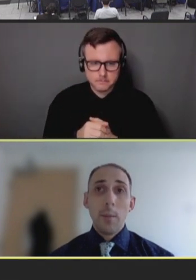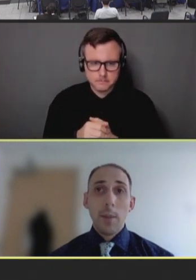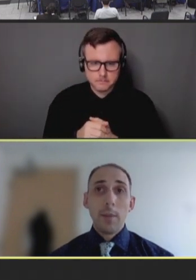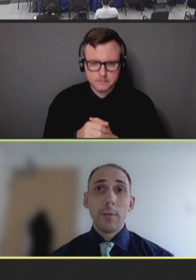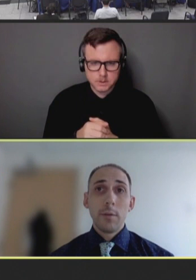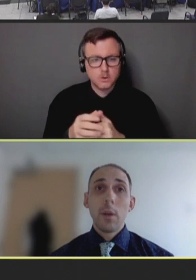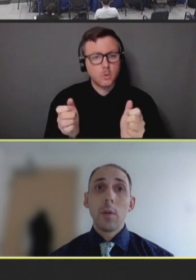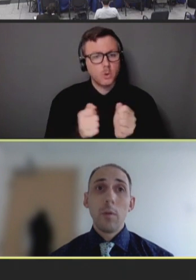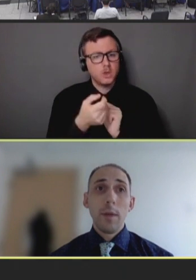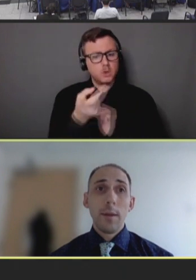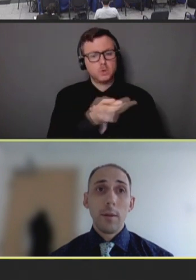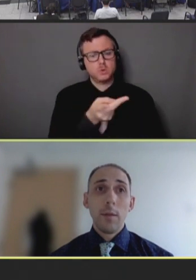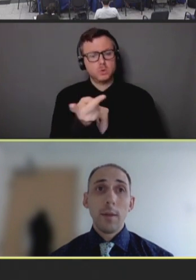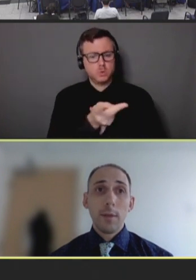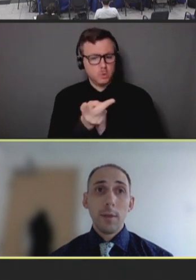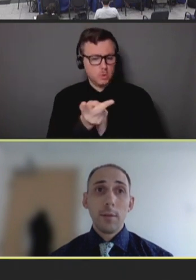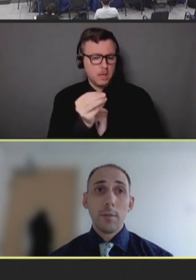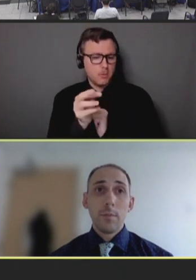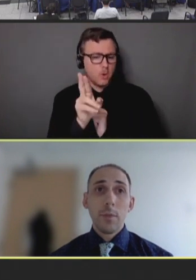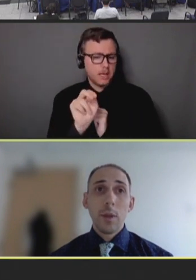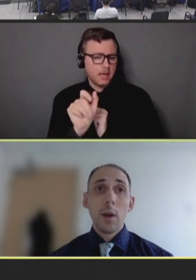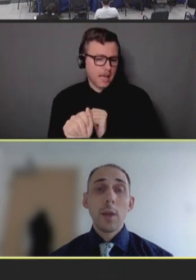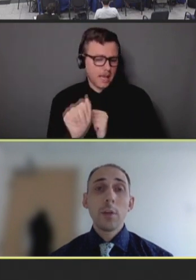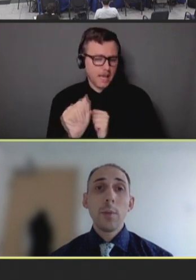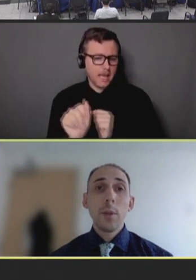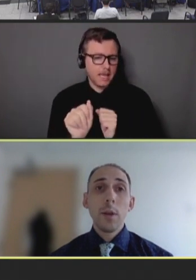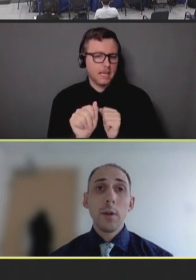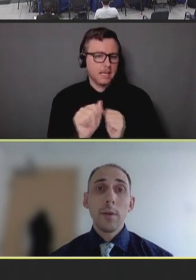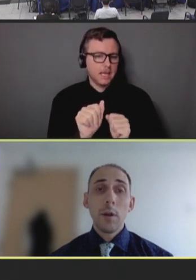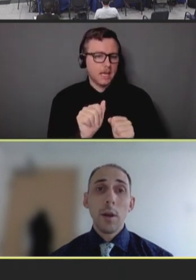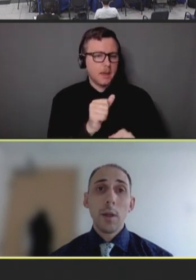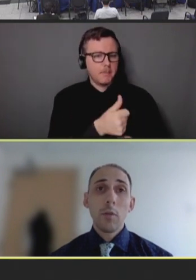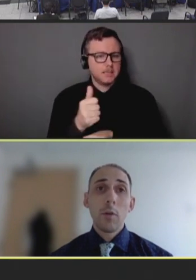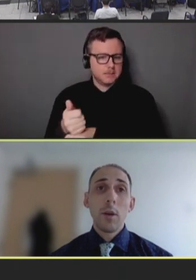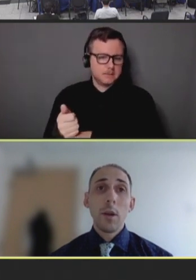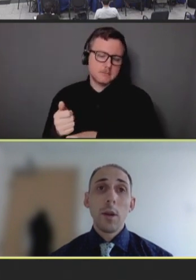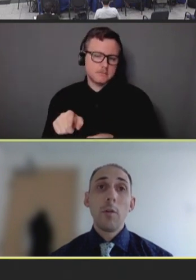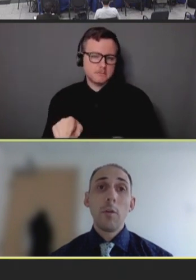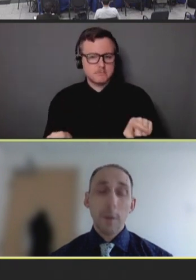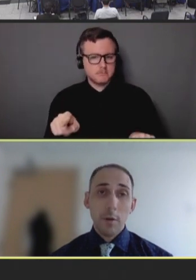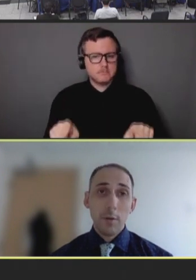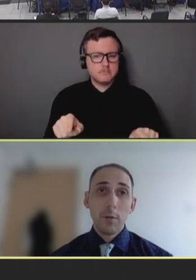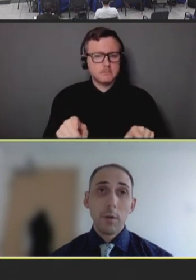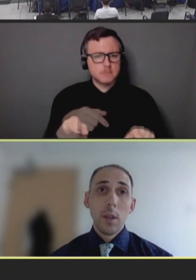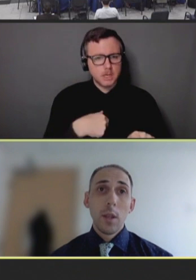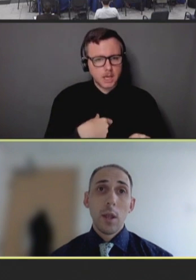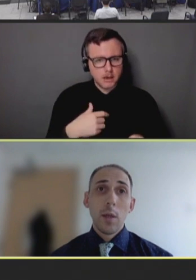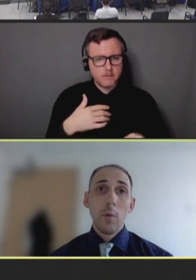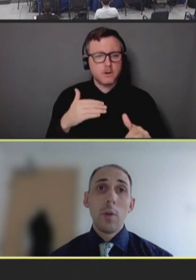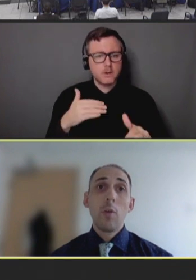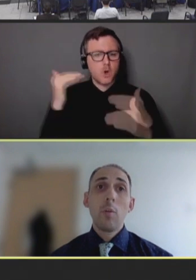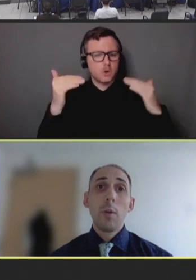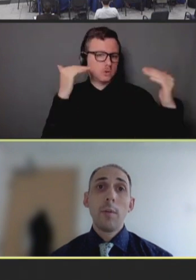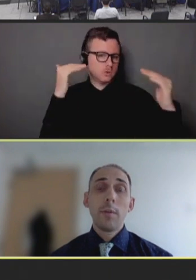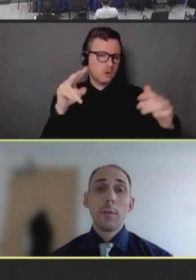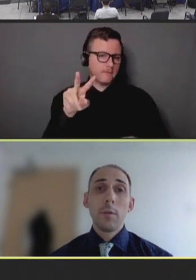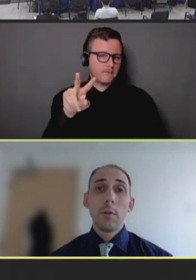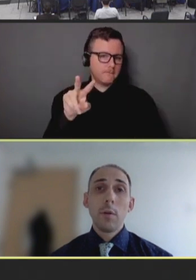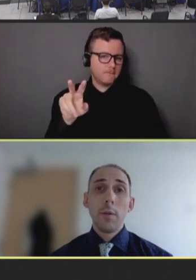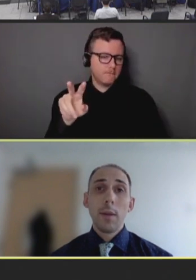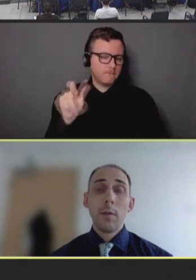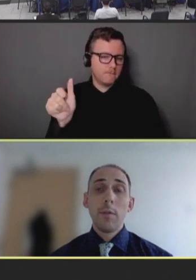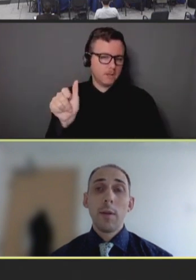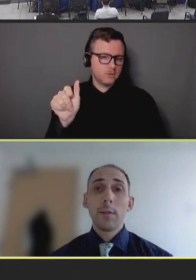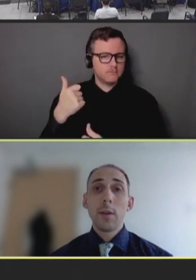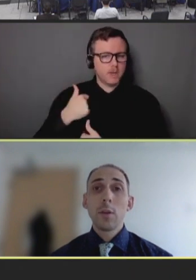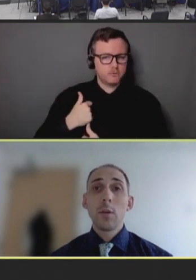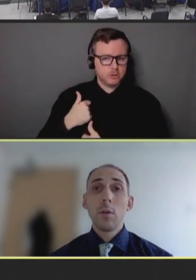Our eligibility criteria included adult veterans who had no previous history of COVID-19 vaccination